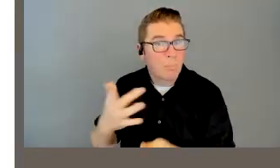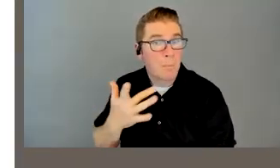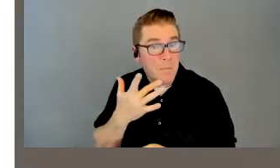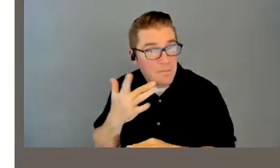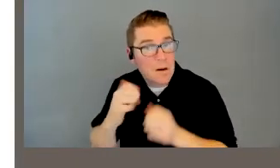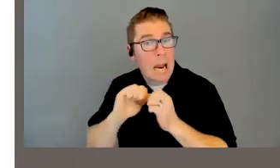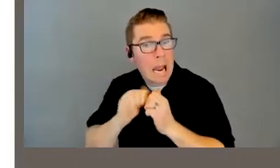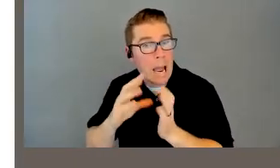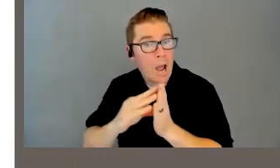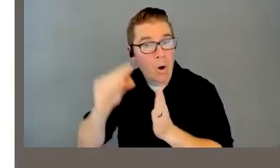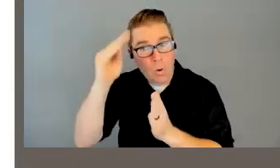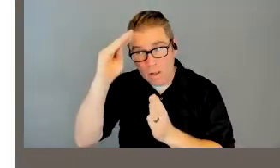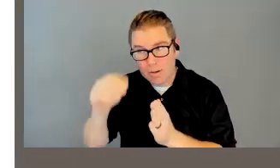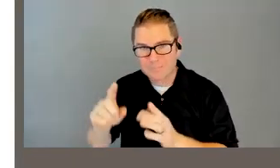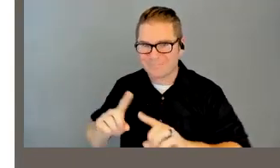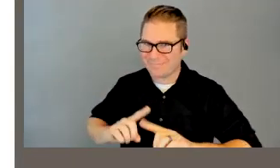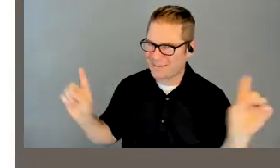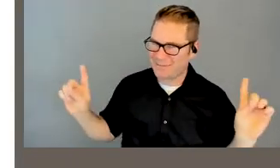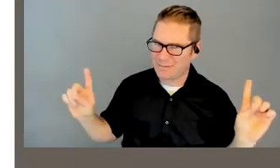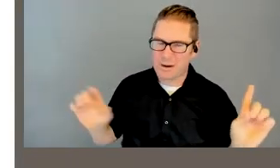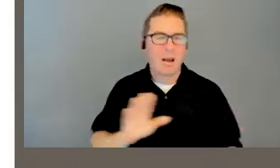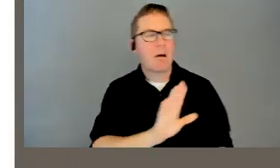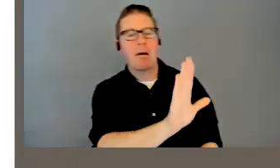I like to be all by myself, leave me alone,